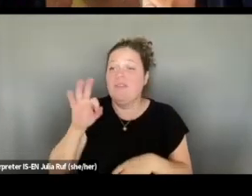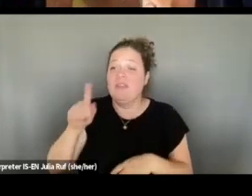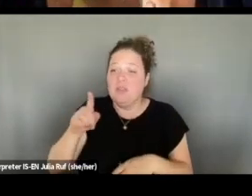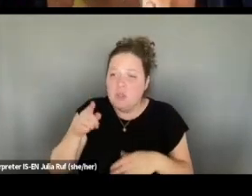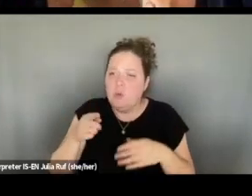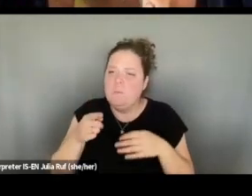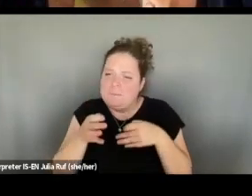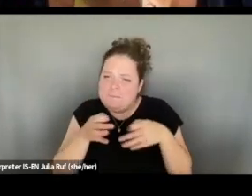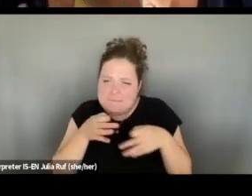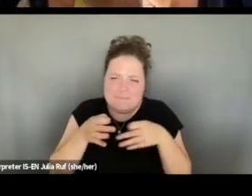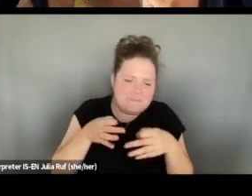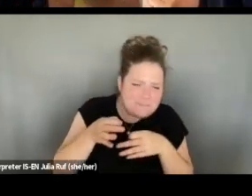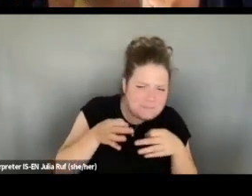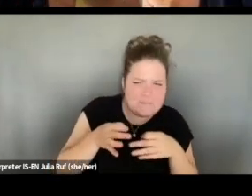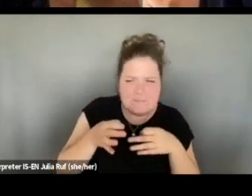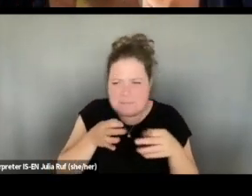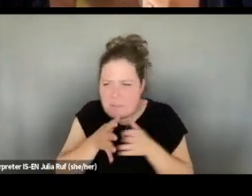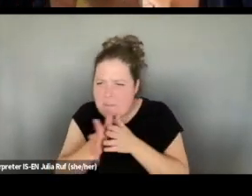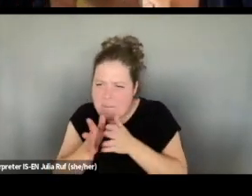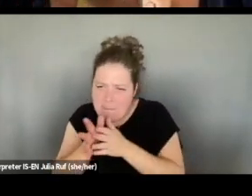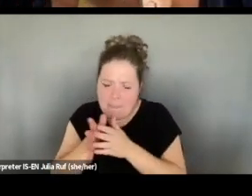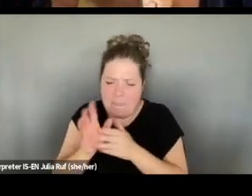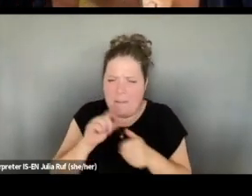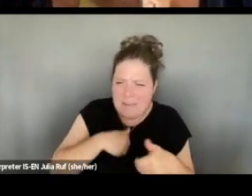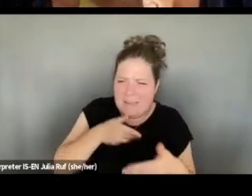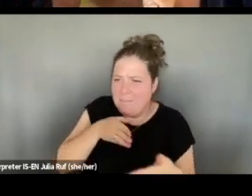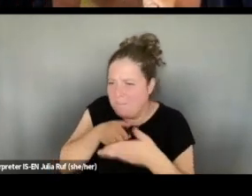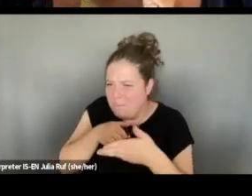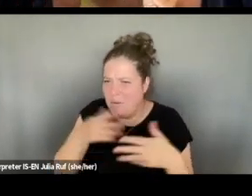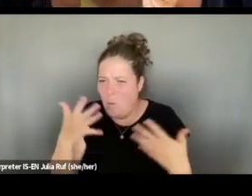that would, in our experience, at least, be almost always more important